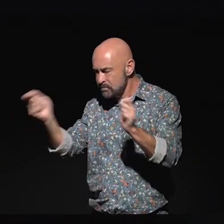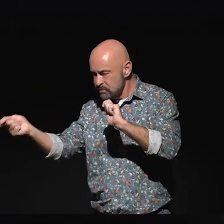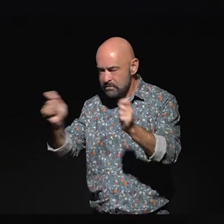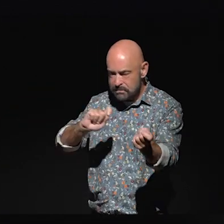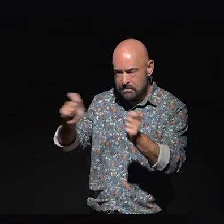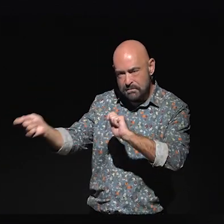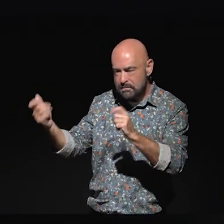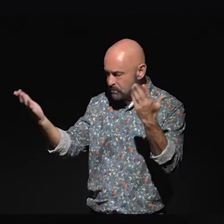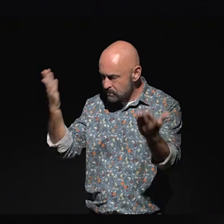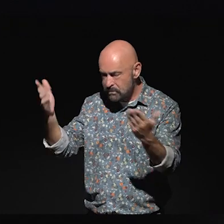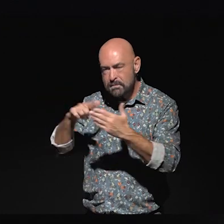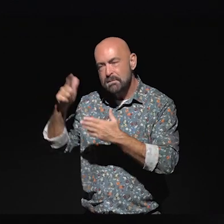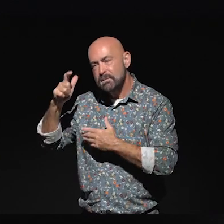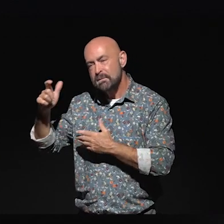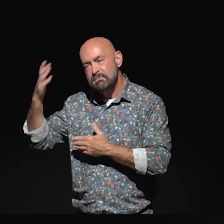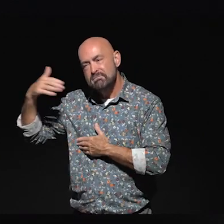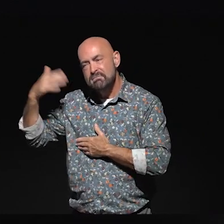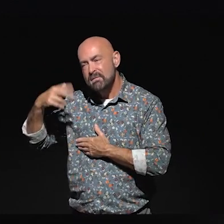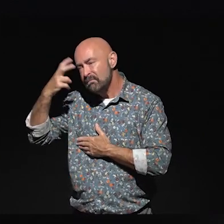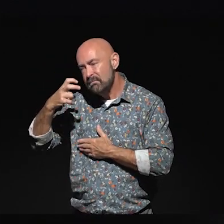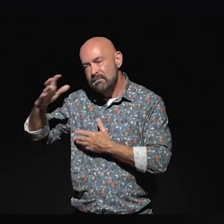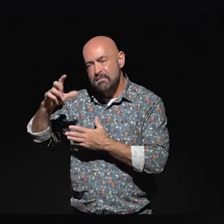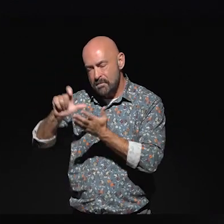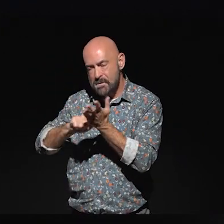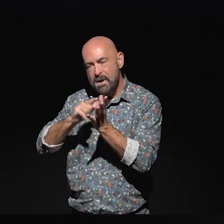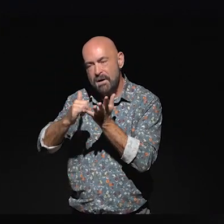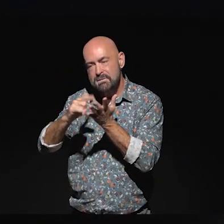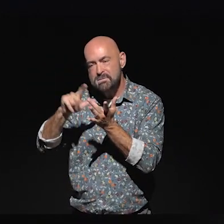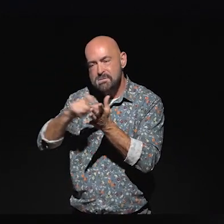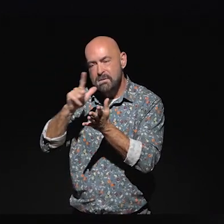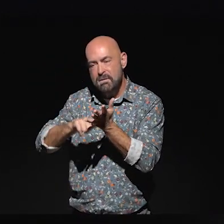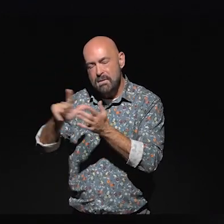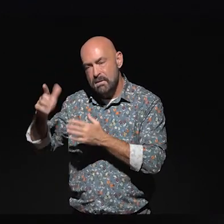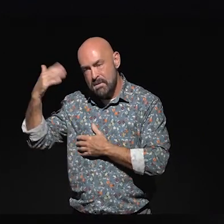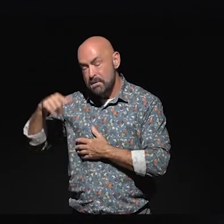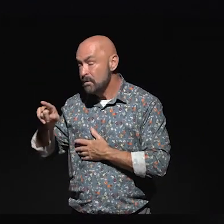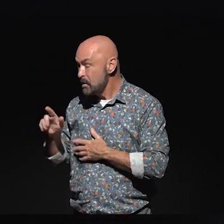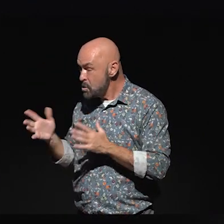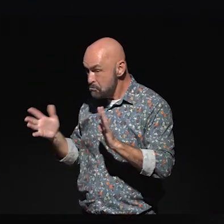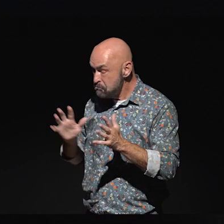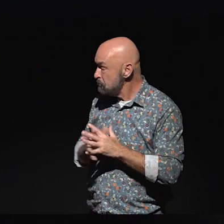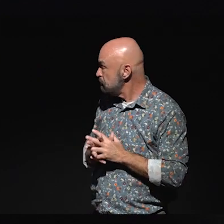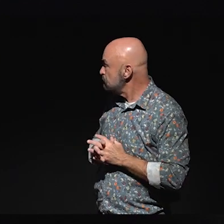with the classical past, so endowing this portrait